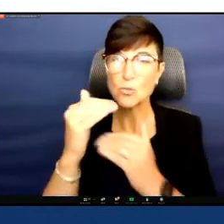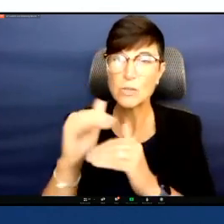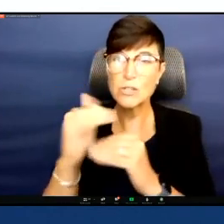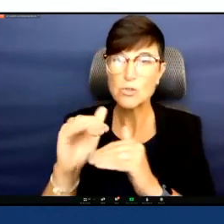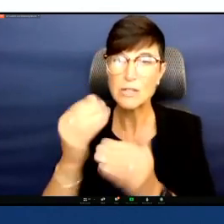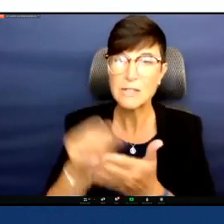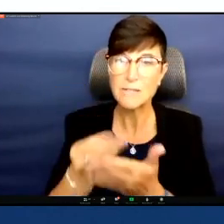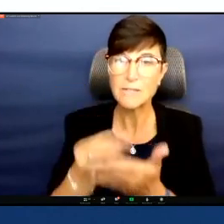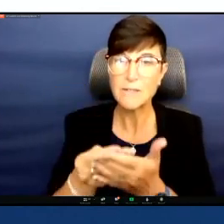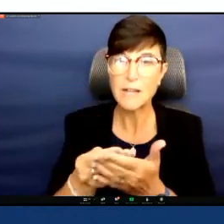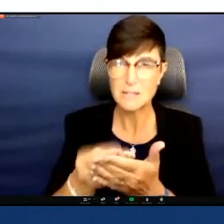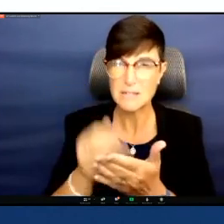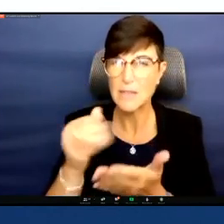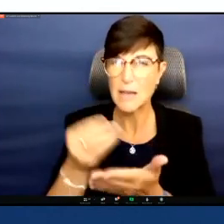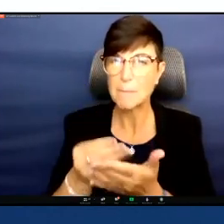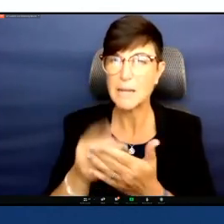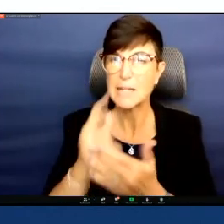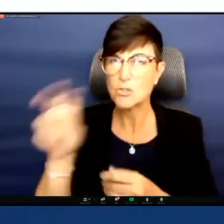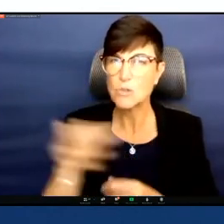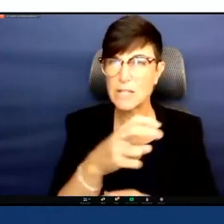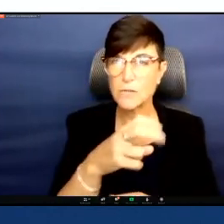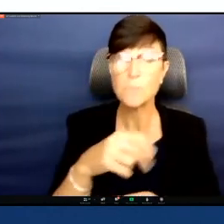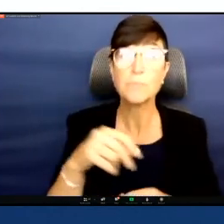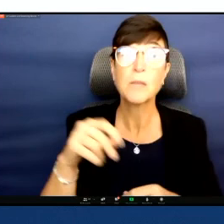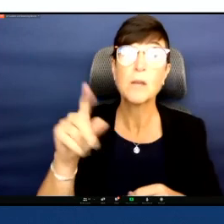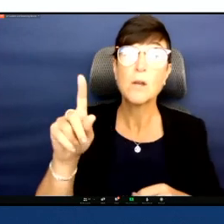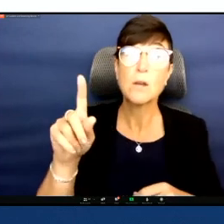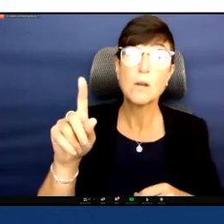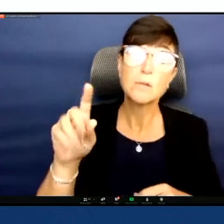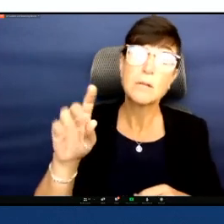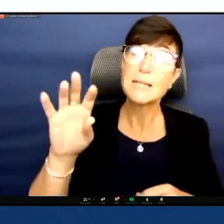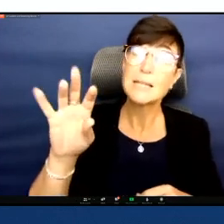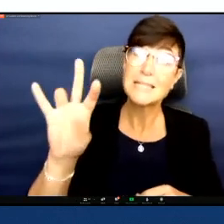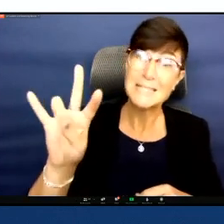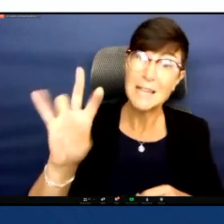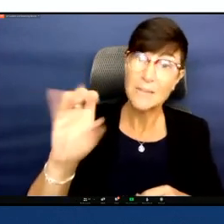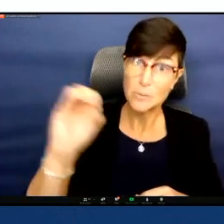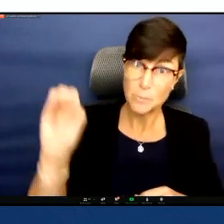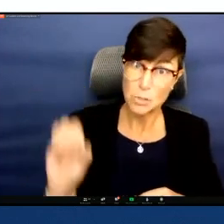And then there's 492 million or 7% for the other budget type